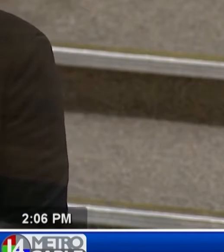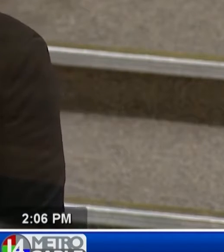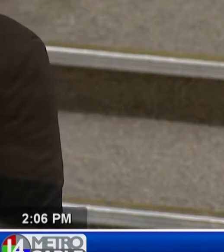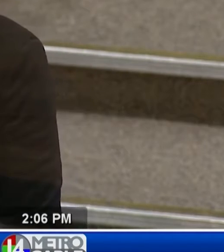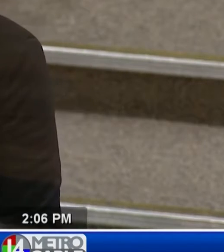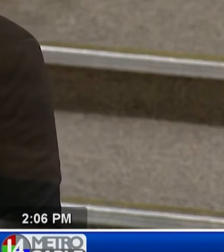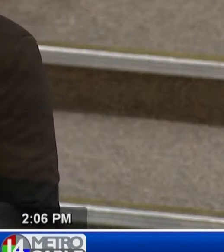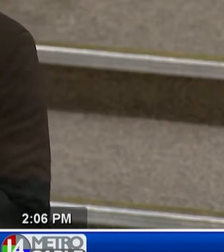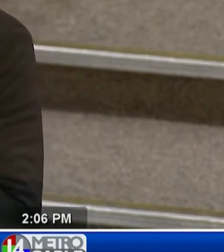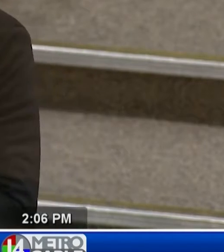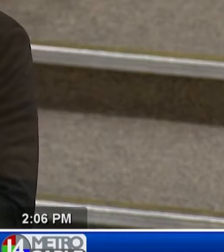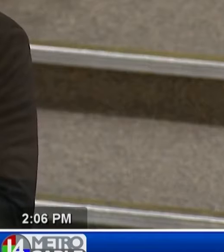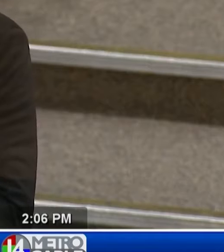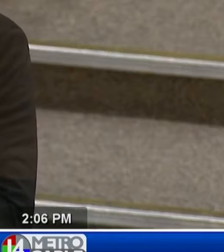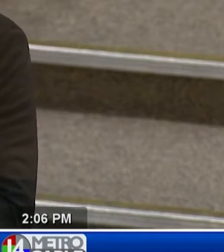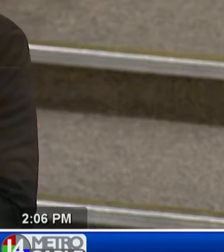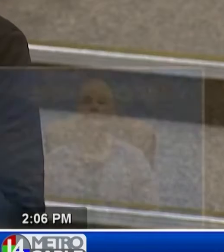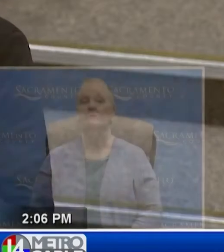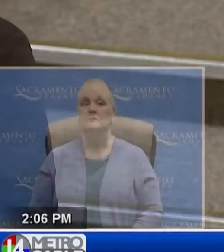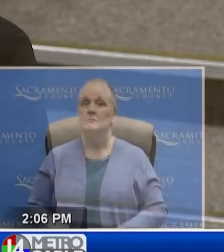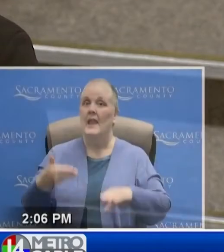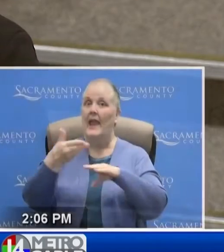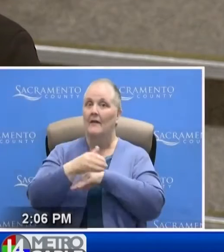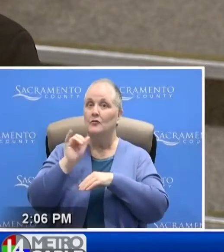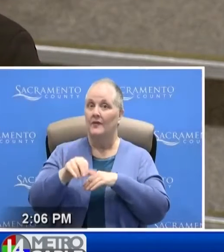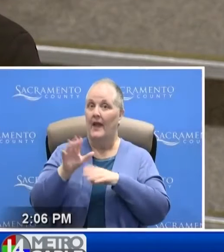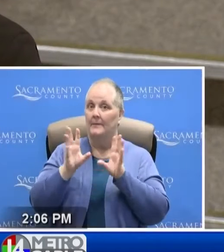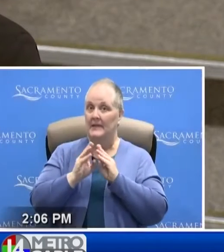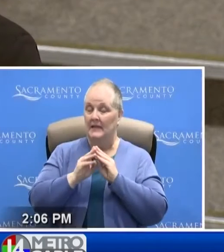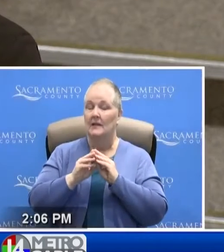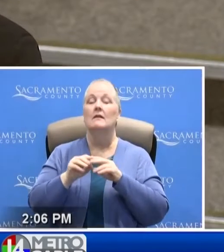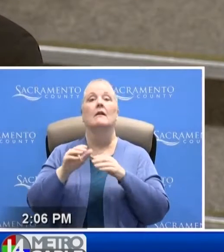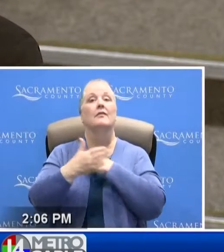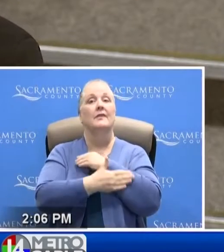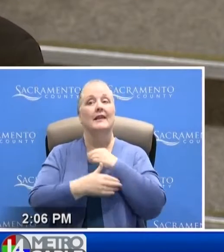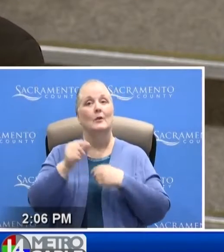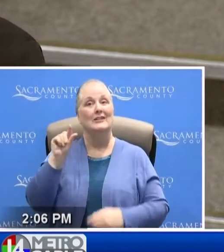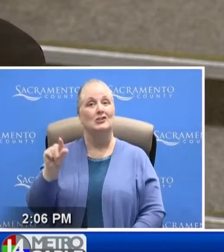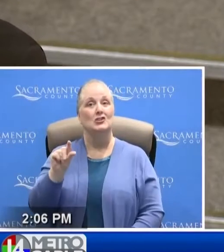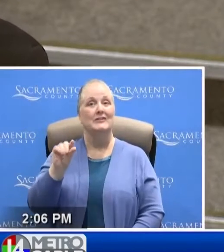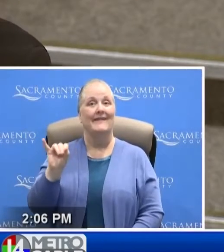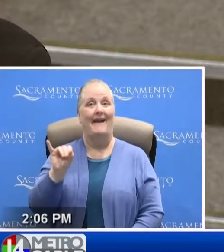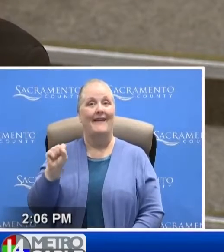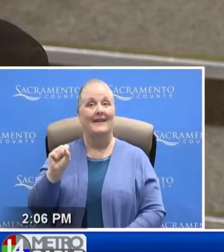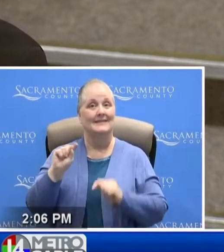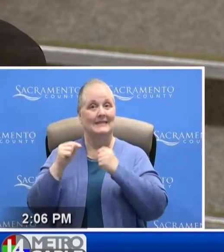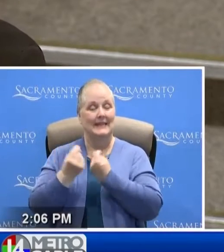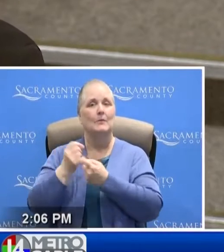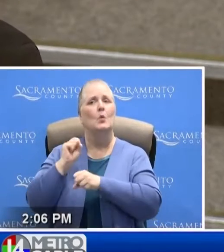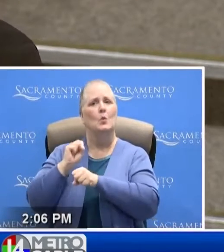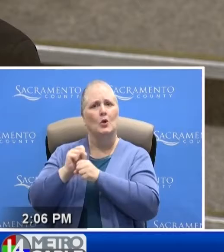Also following the November 17th meeting, the county's GIS team worked with DC to proof the map